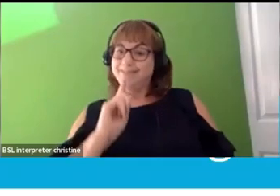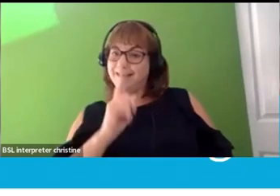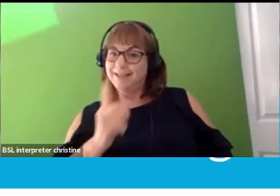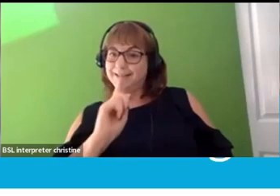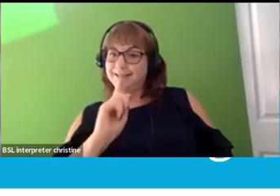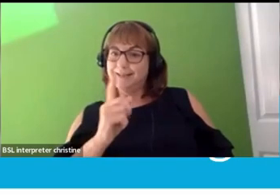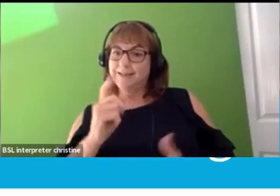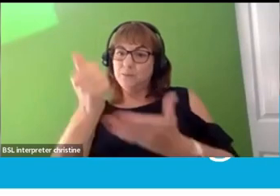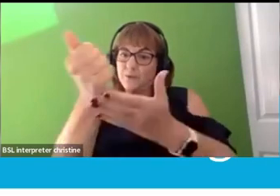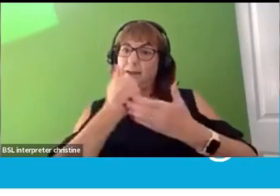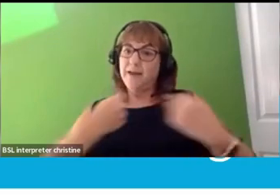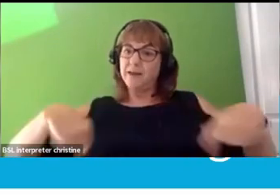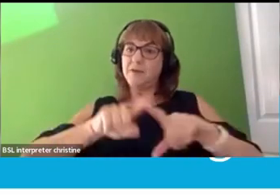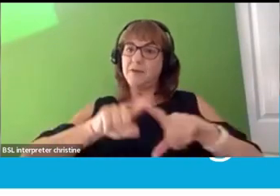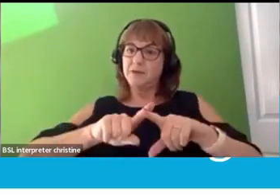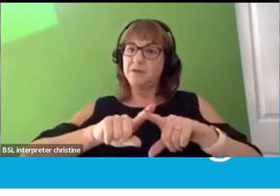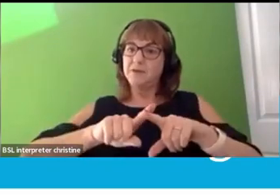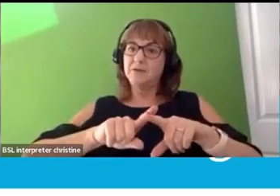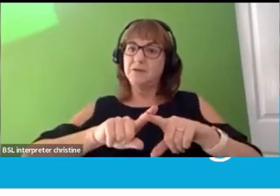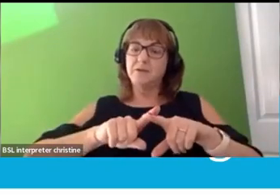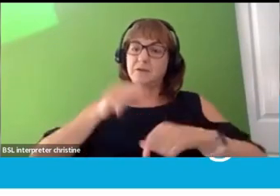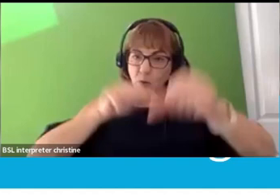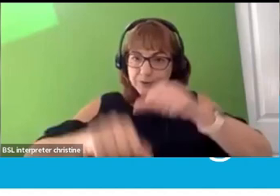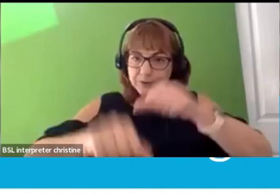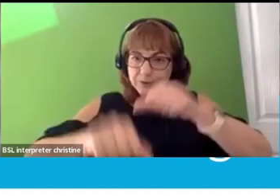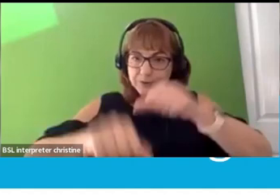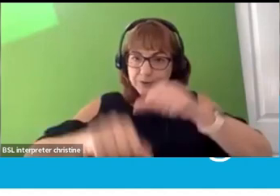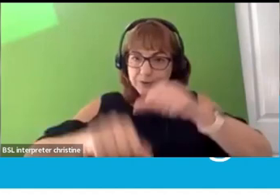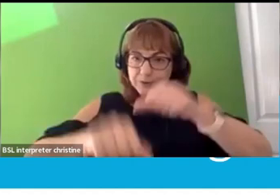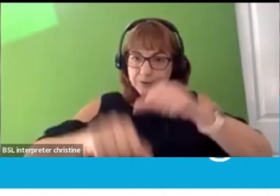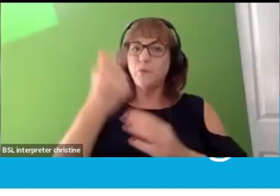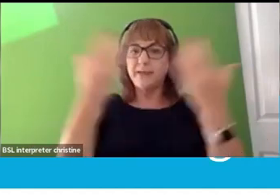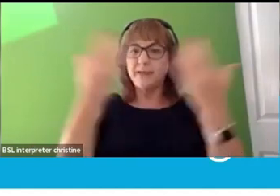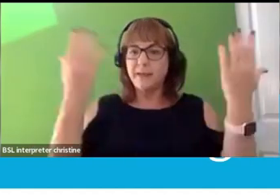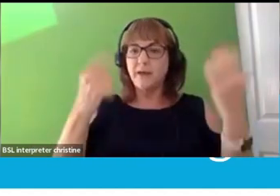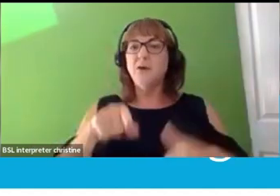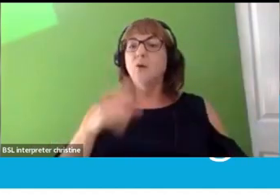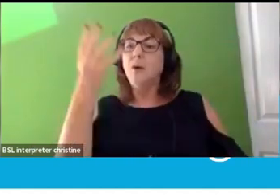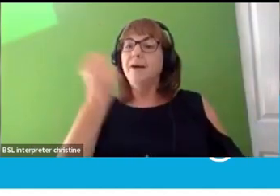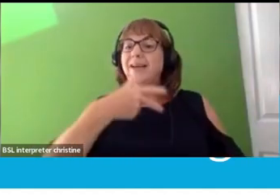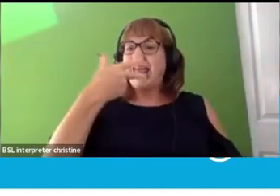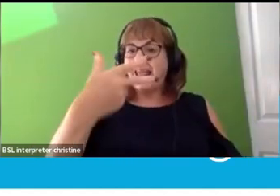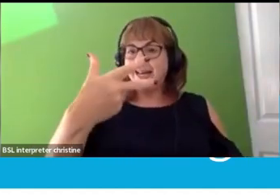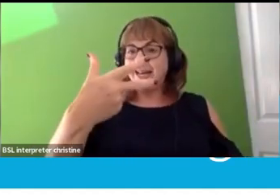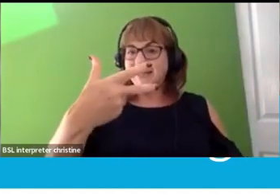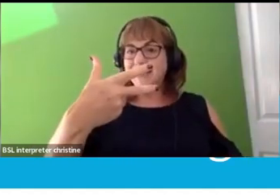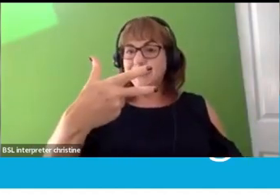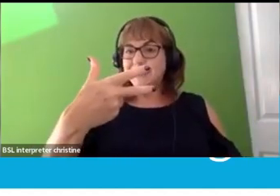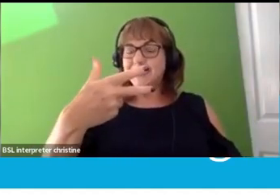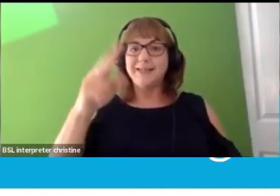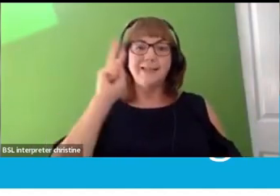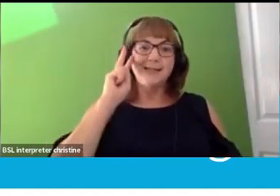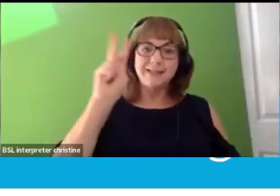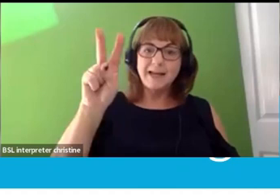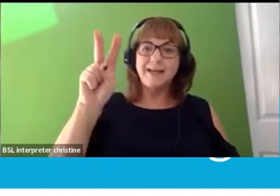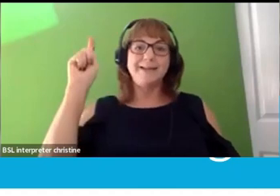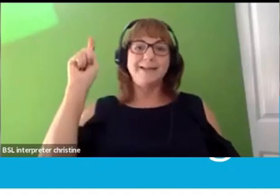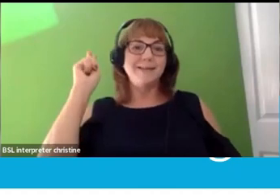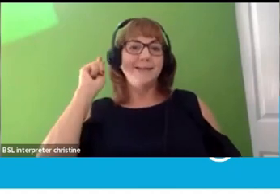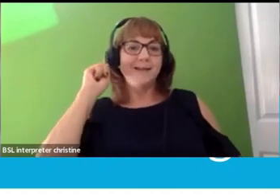on, so you have eight senses -- sight your visual sense, your sense of hearing, your auditory sense,